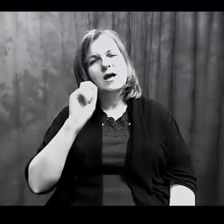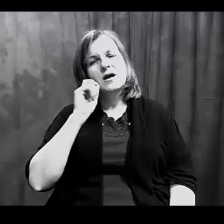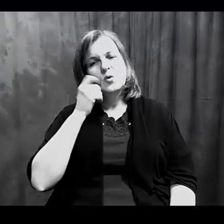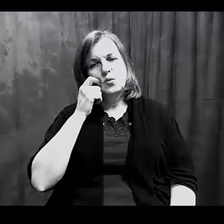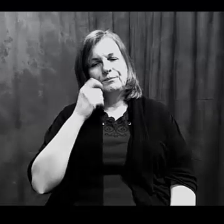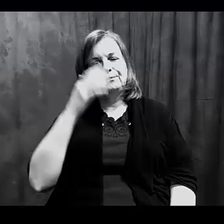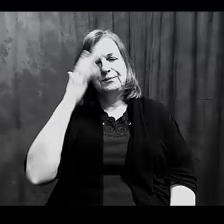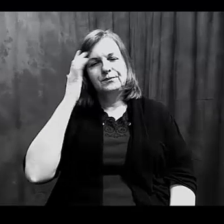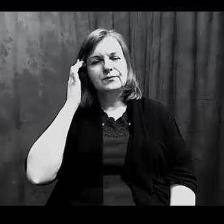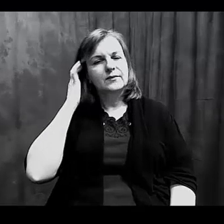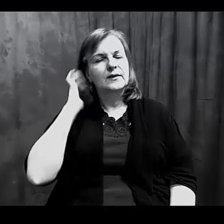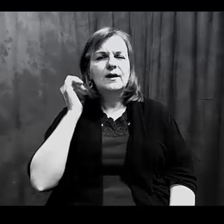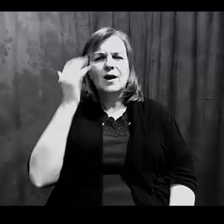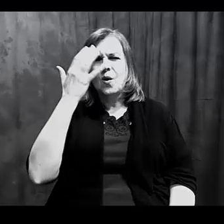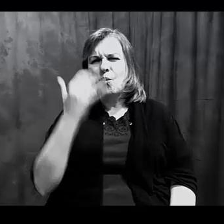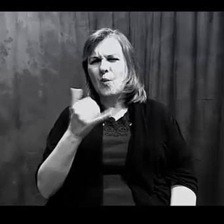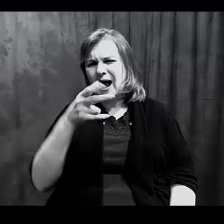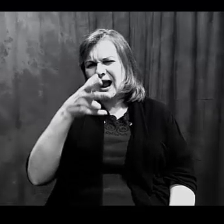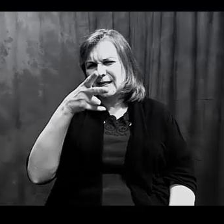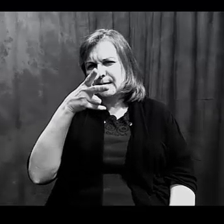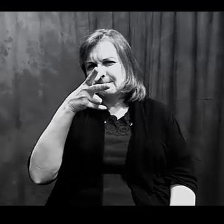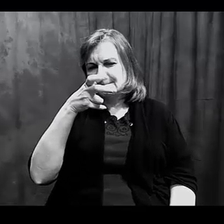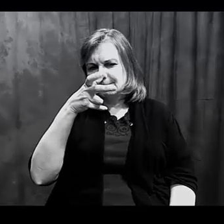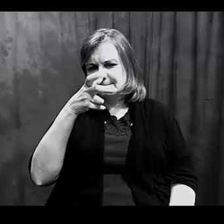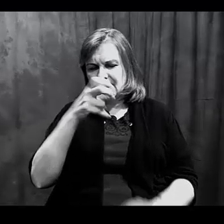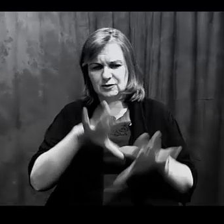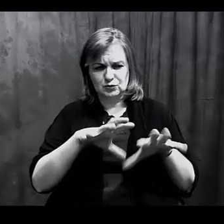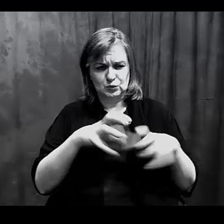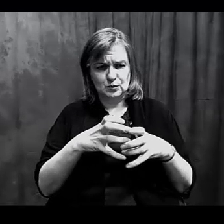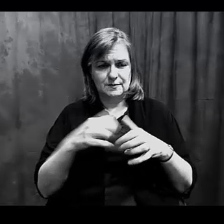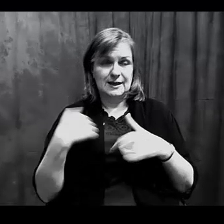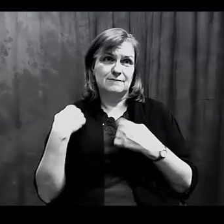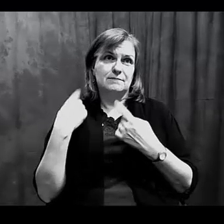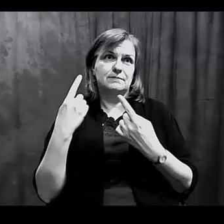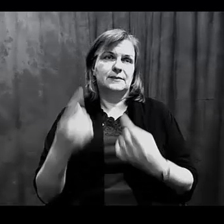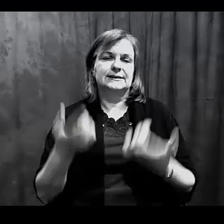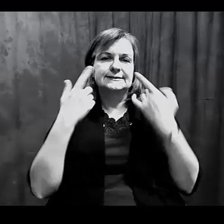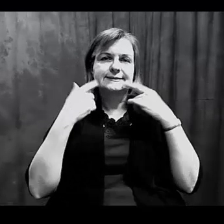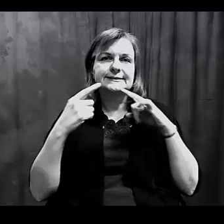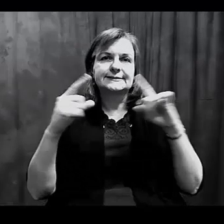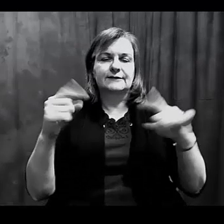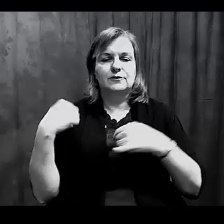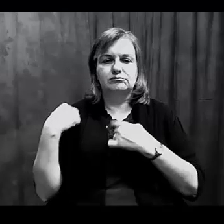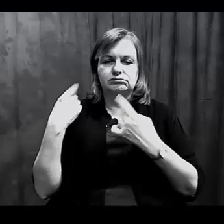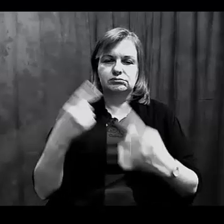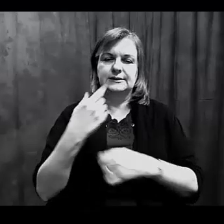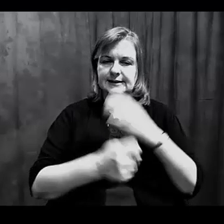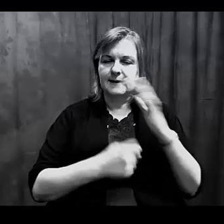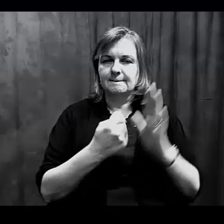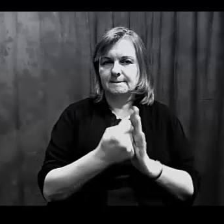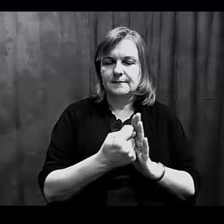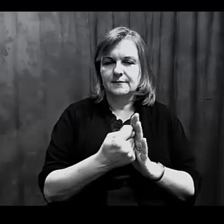on the left our millipede is actually an herbivore! He has no interest in you! this is the guy over here on the right that you need to